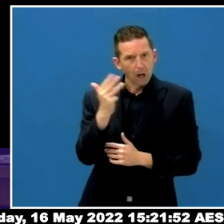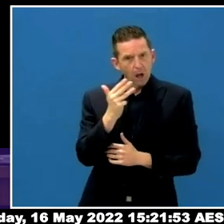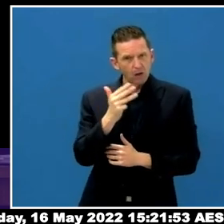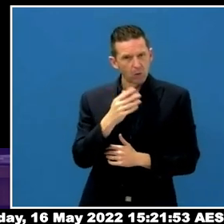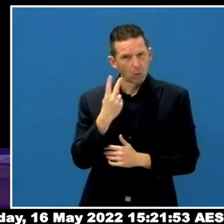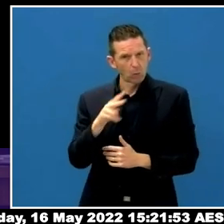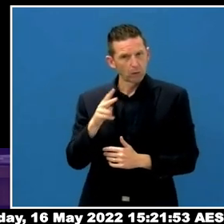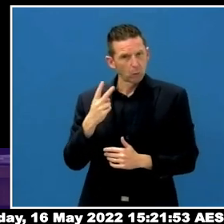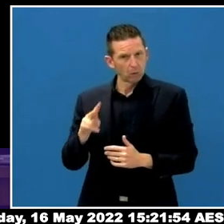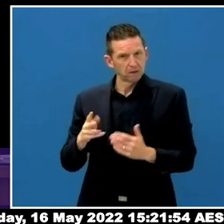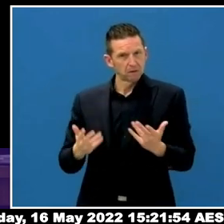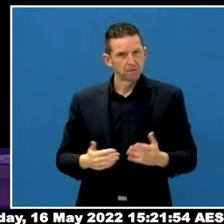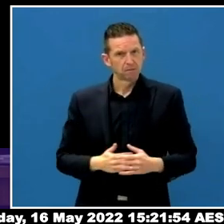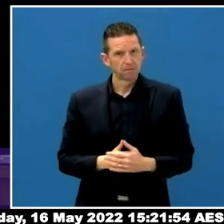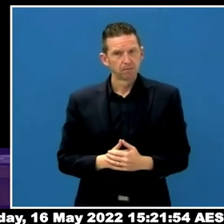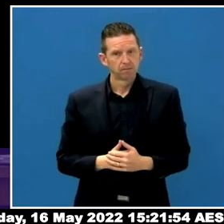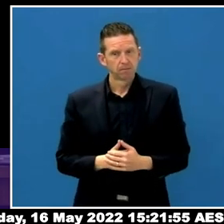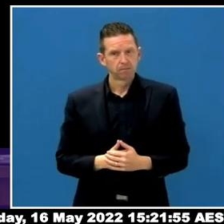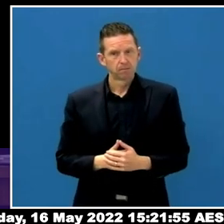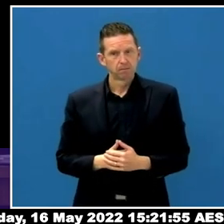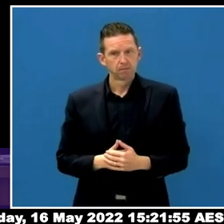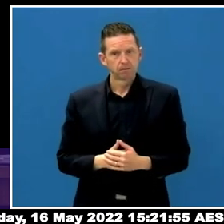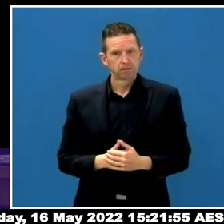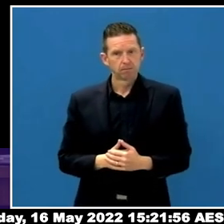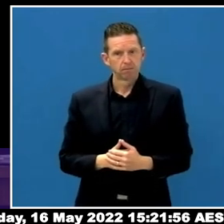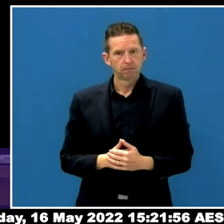Sorry, I've just got to get my years - Take your time.